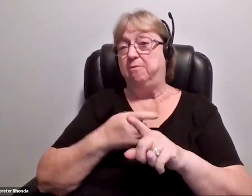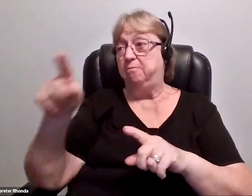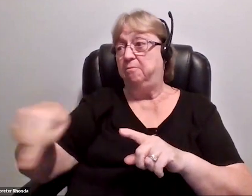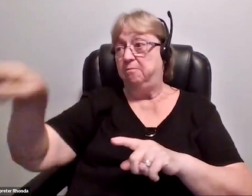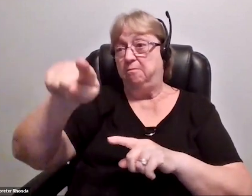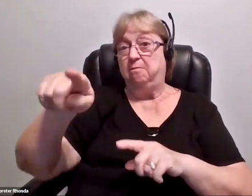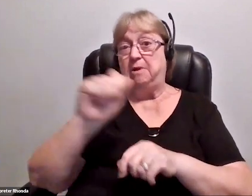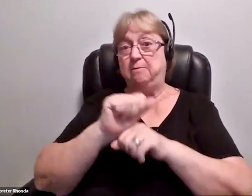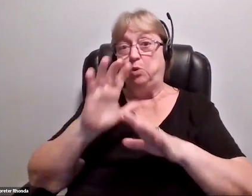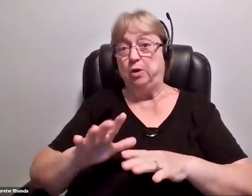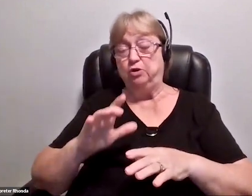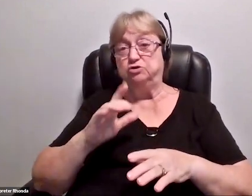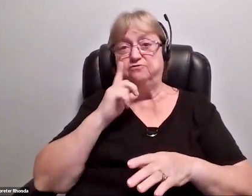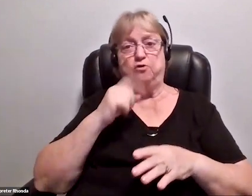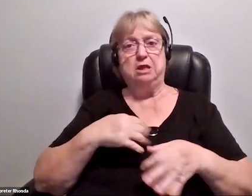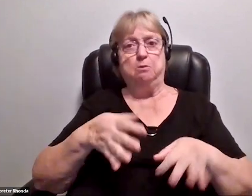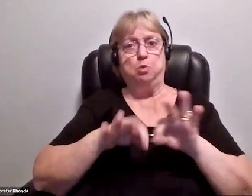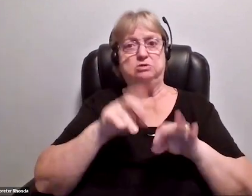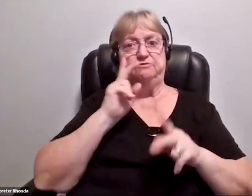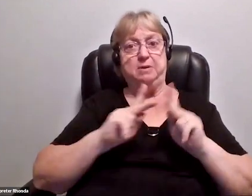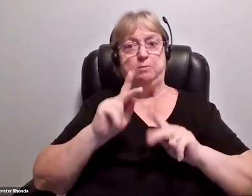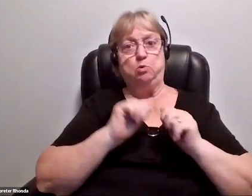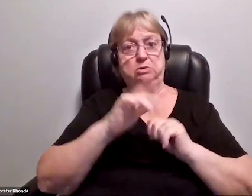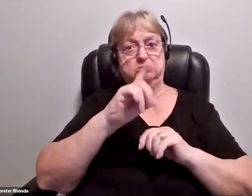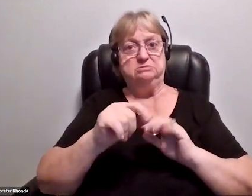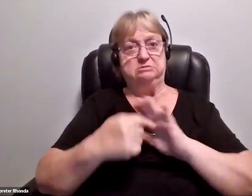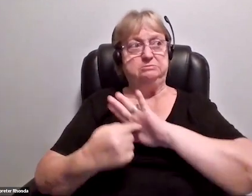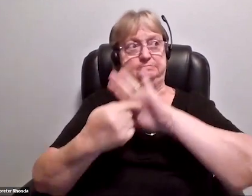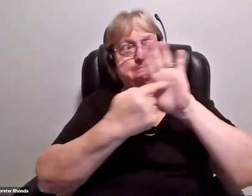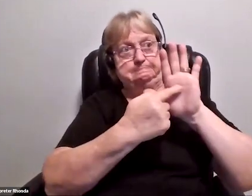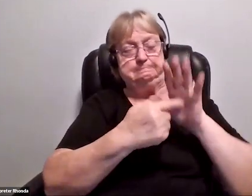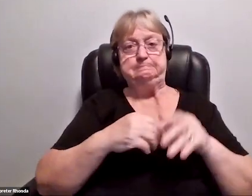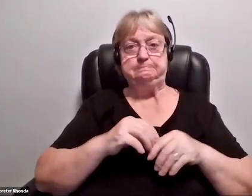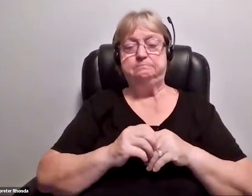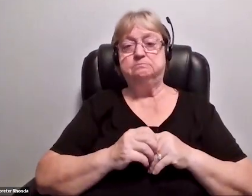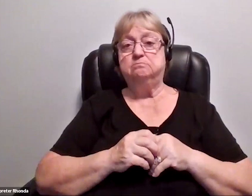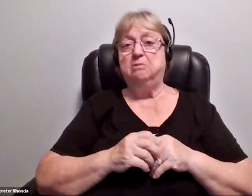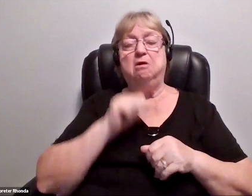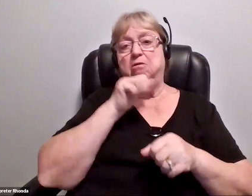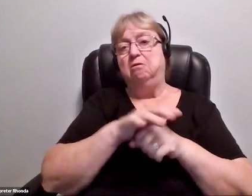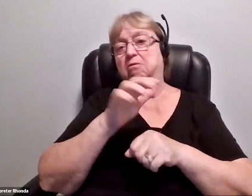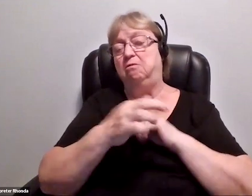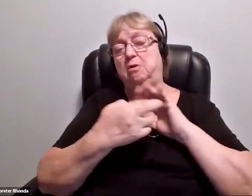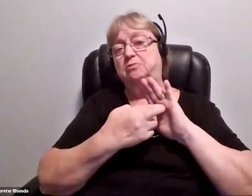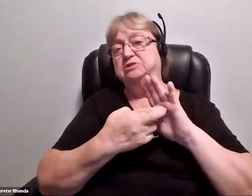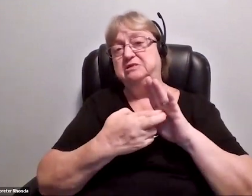of people with disability in STEM careers, the lack of representation models, discouraging attitudes